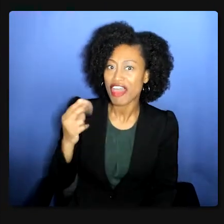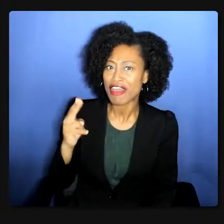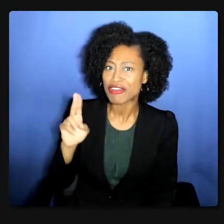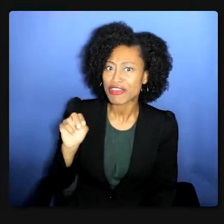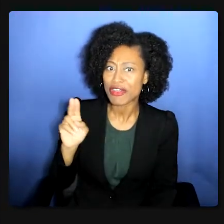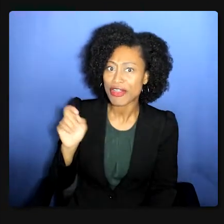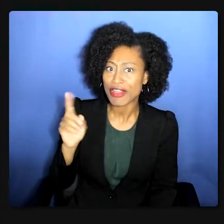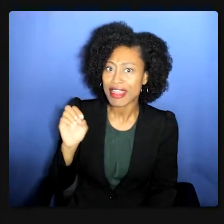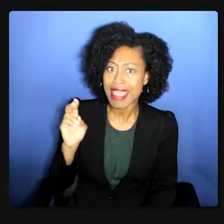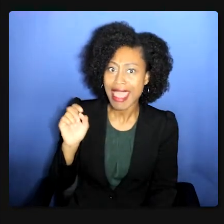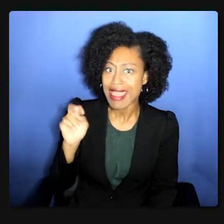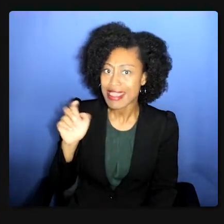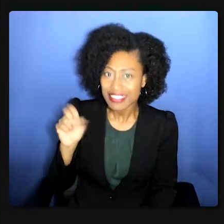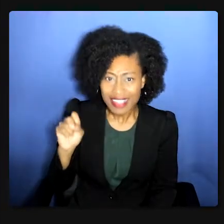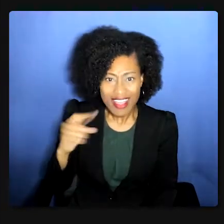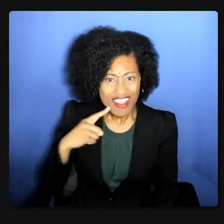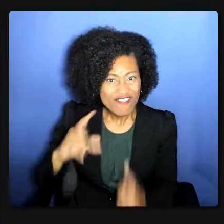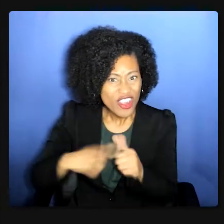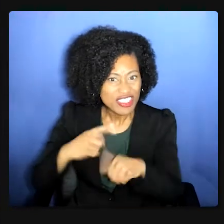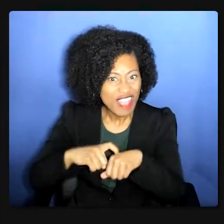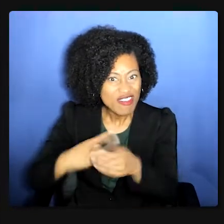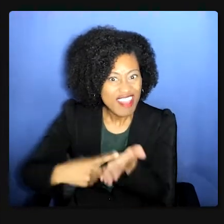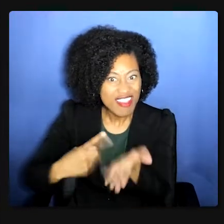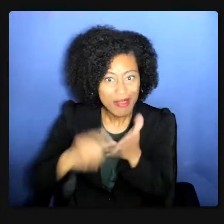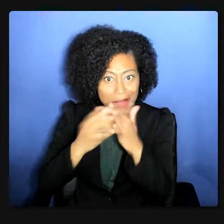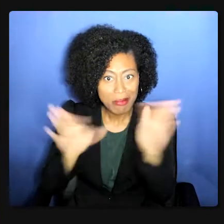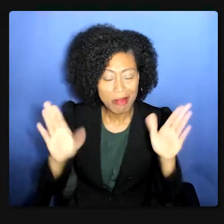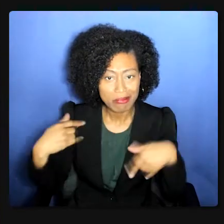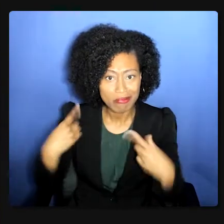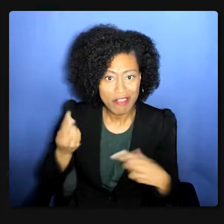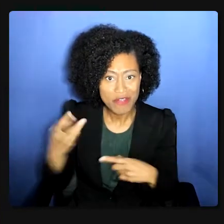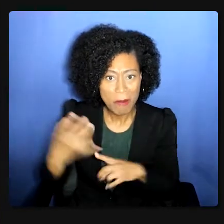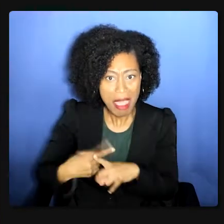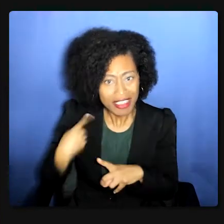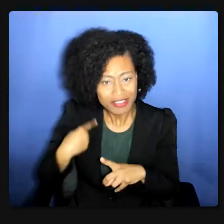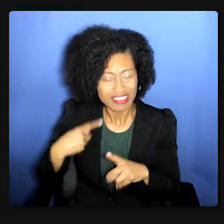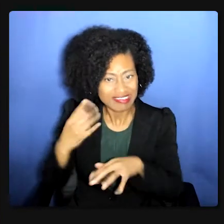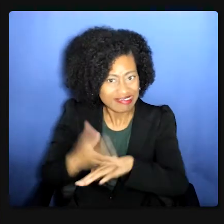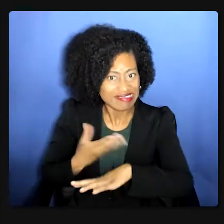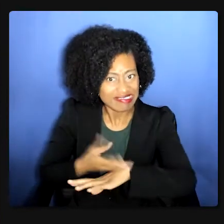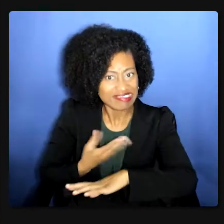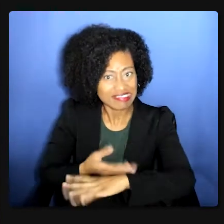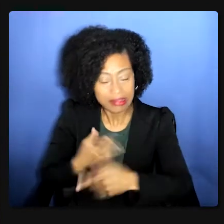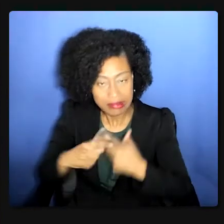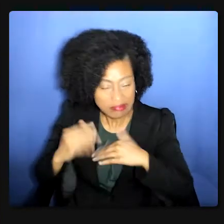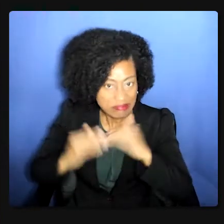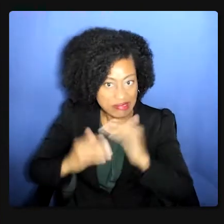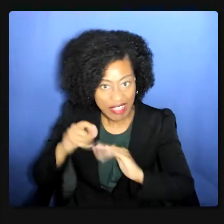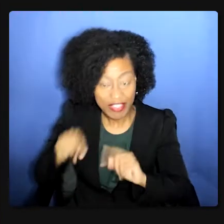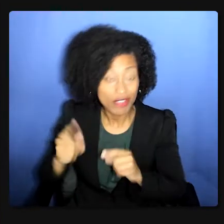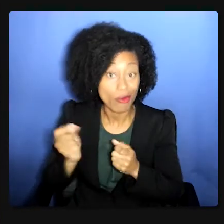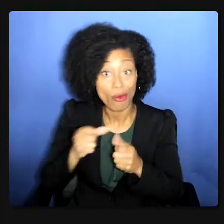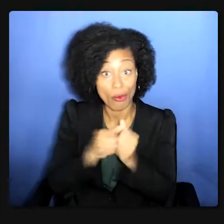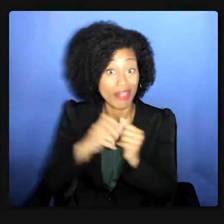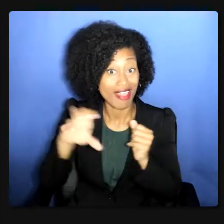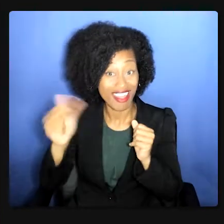This is our first time publicly talking about this. We've worked on this for a few months with some other awesome engineers.